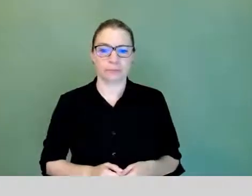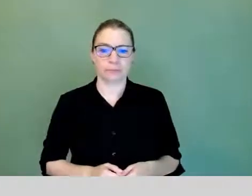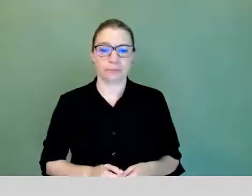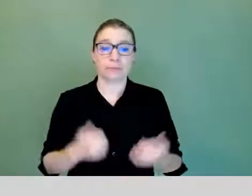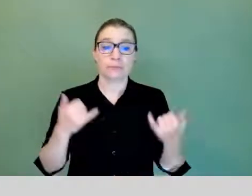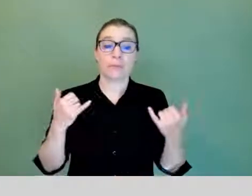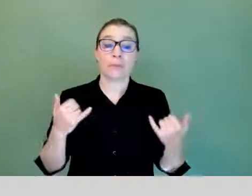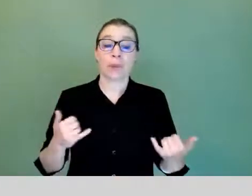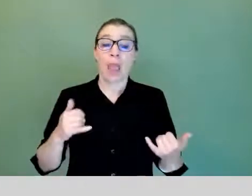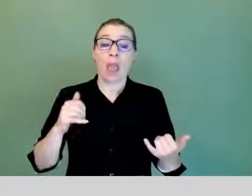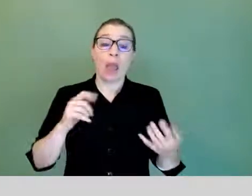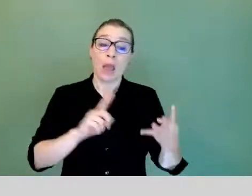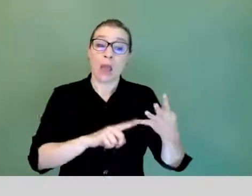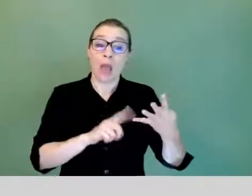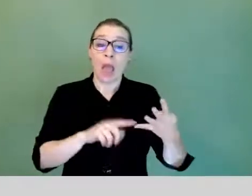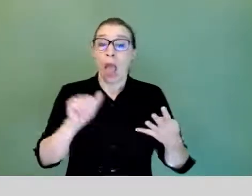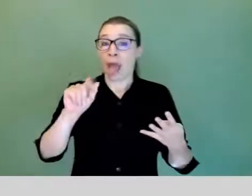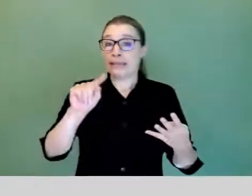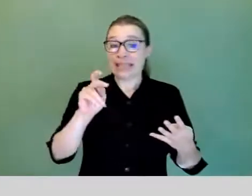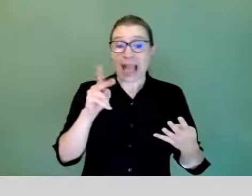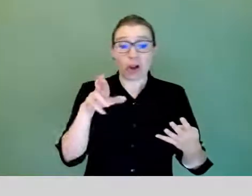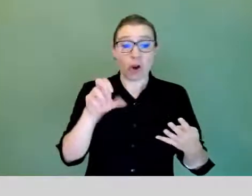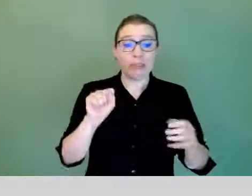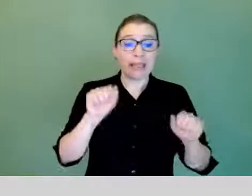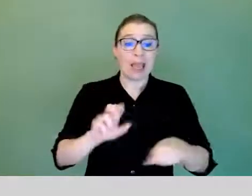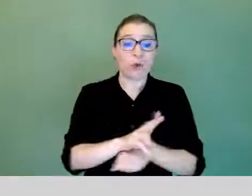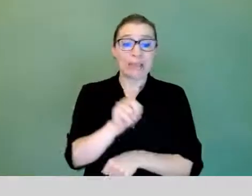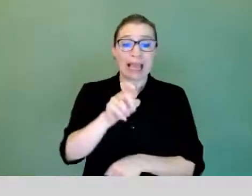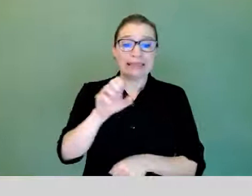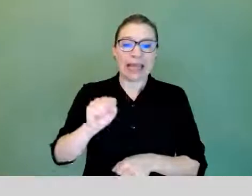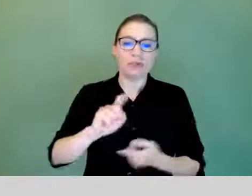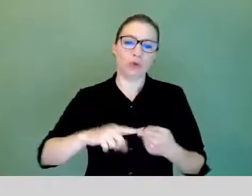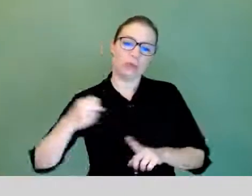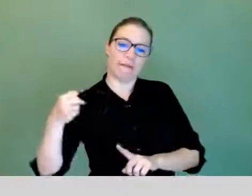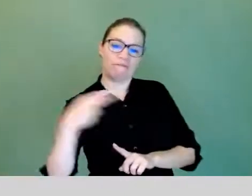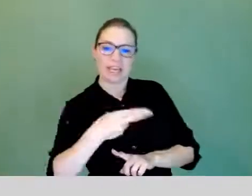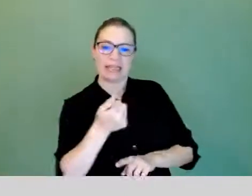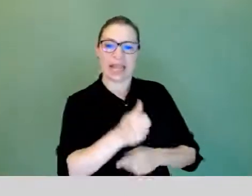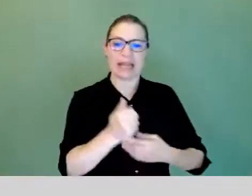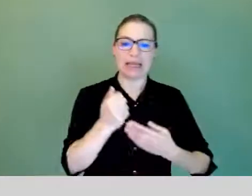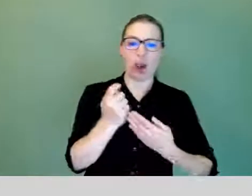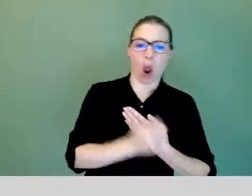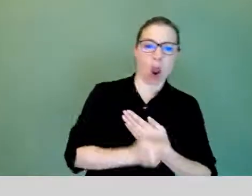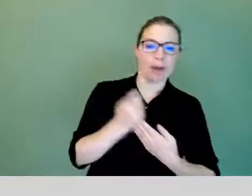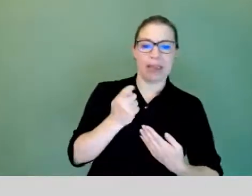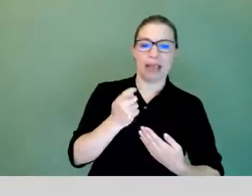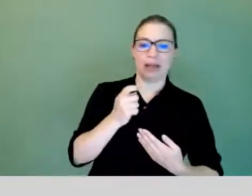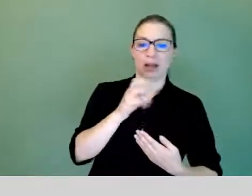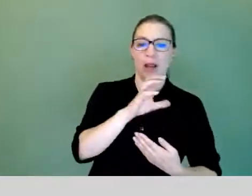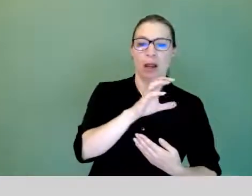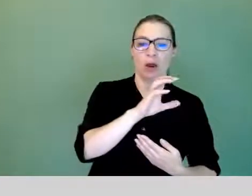Now attackers can use XSS to defeat any automated cross site request forgery defense